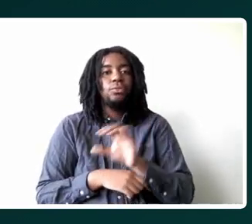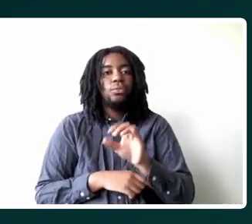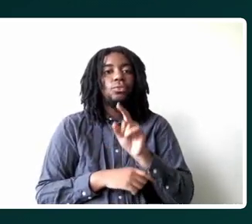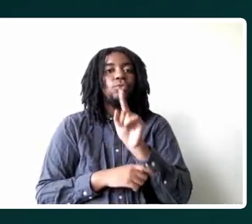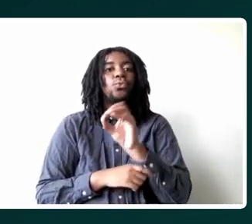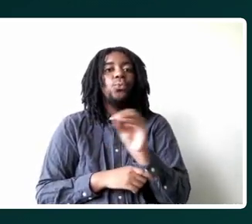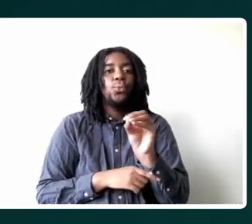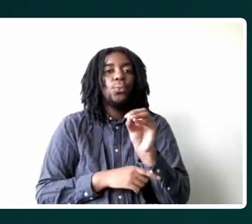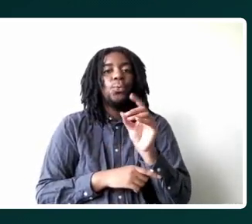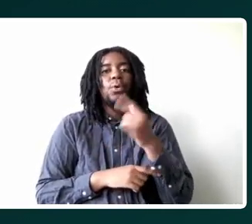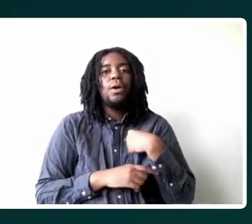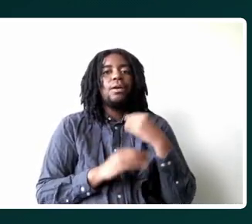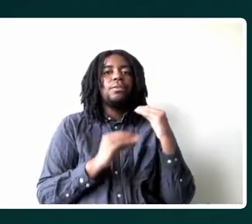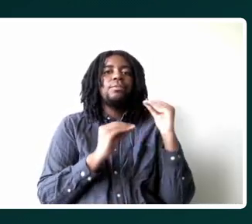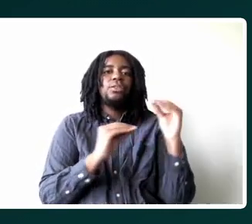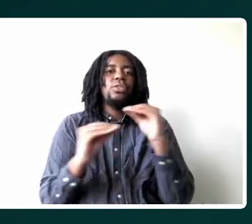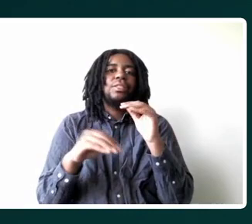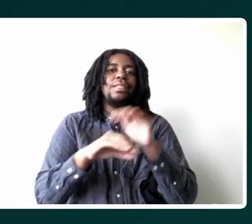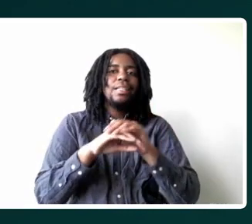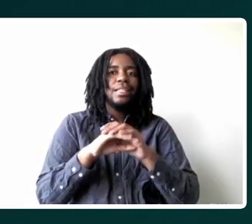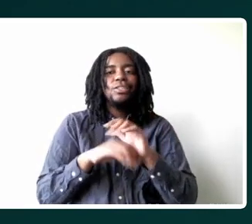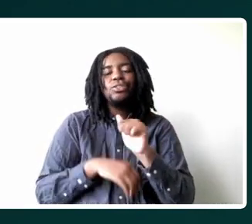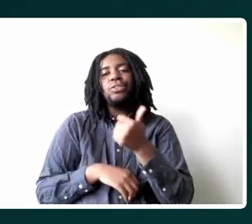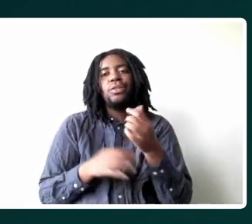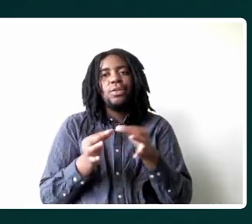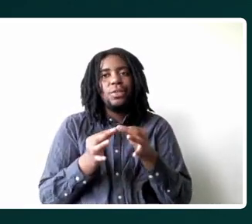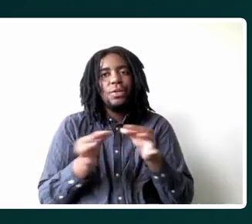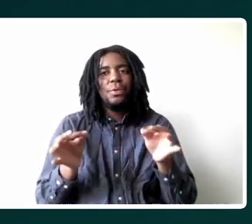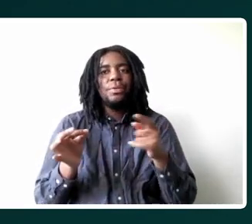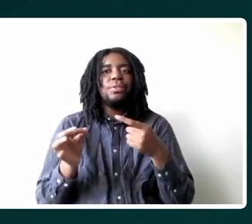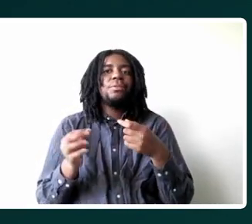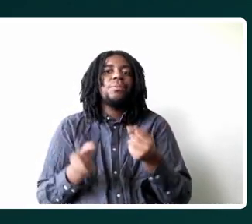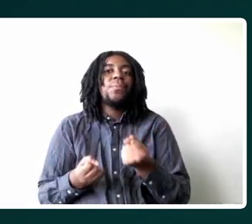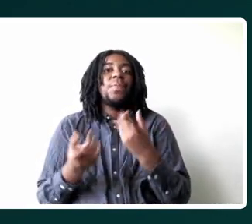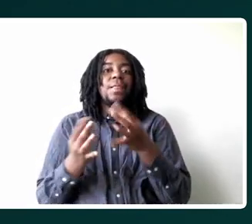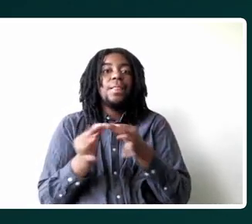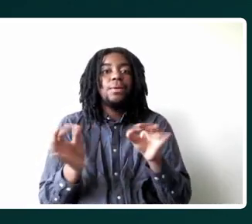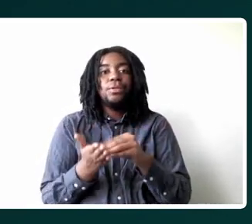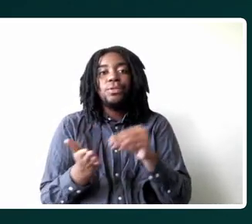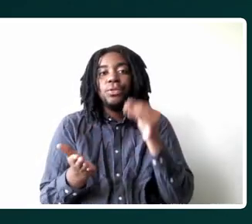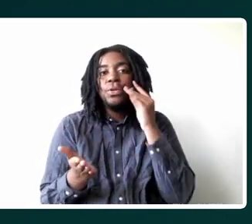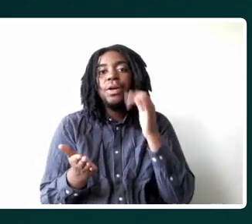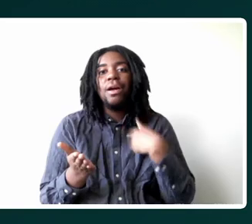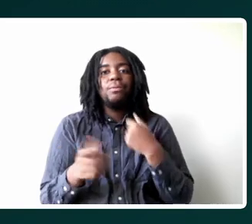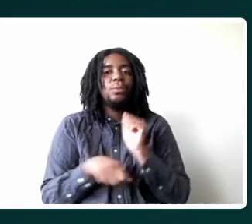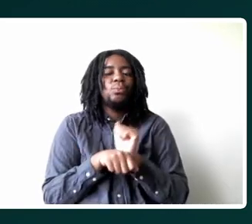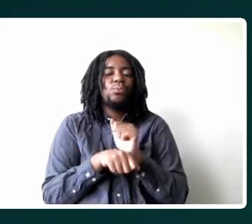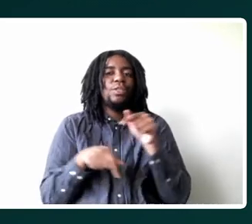and I've also taught other languages. And I've been at the Smithsonian since 2001. This work with